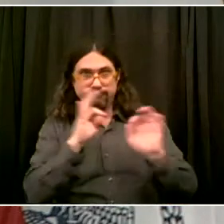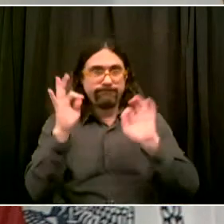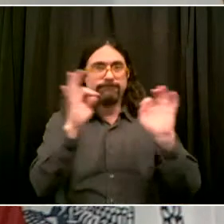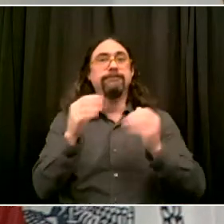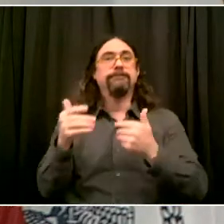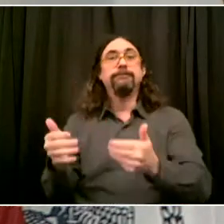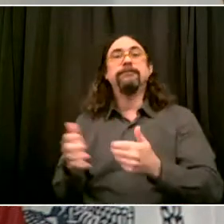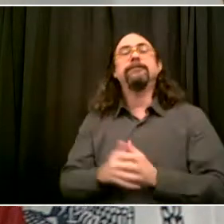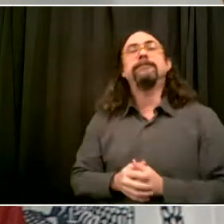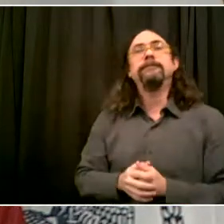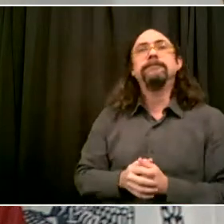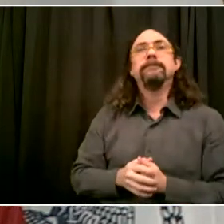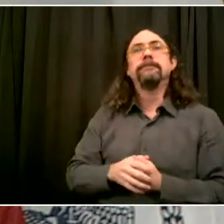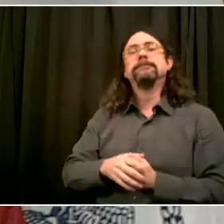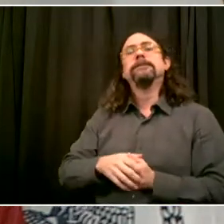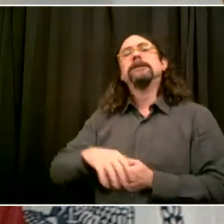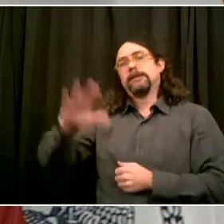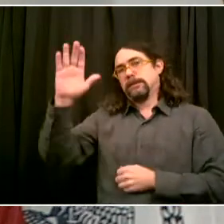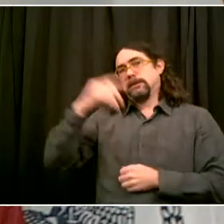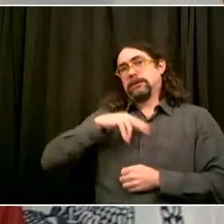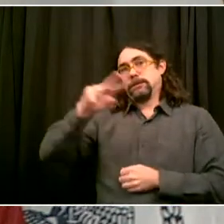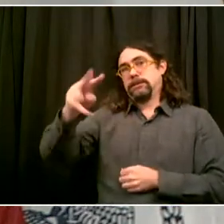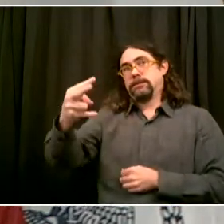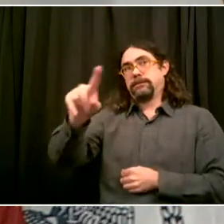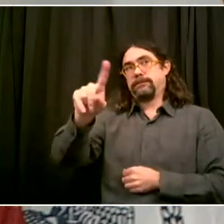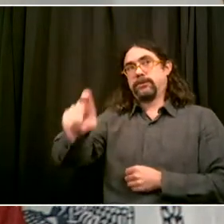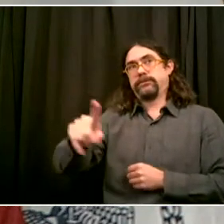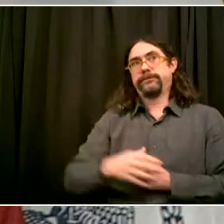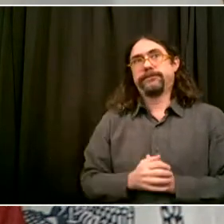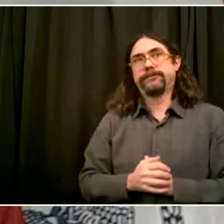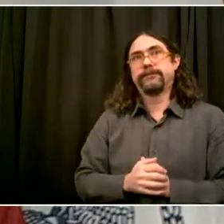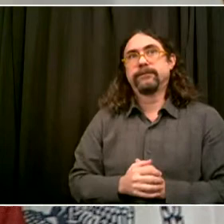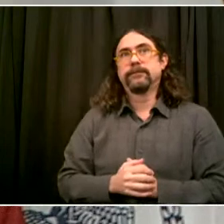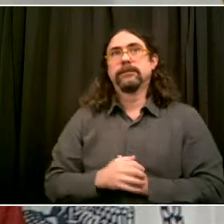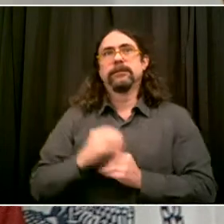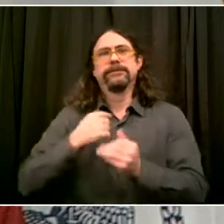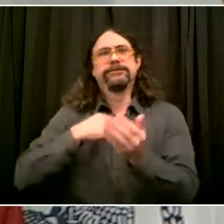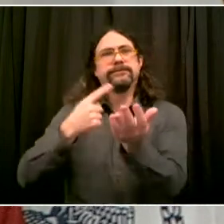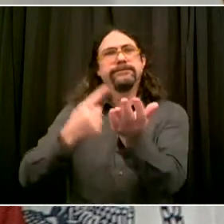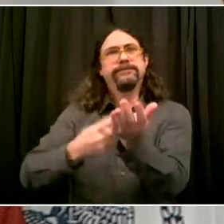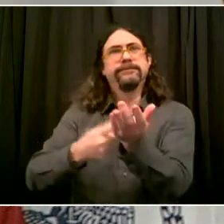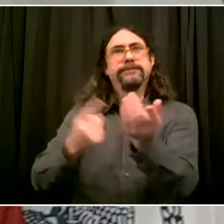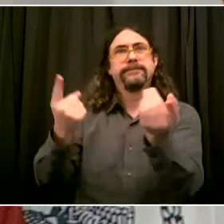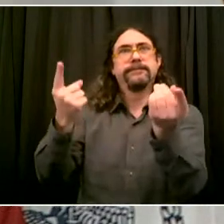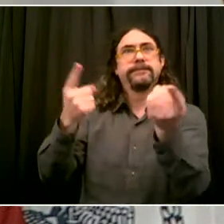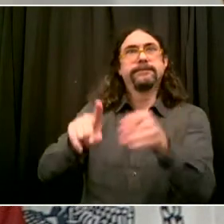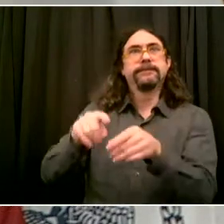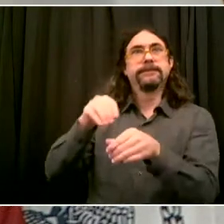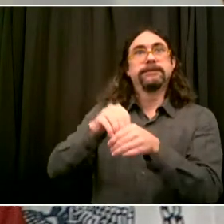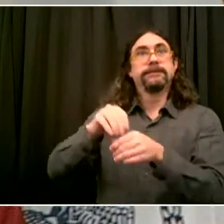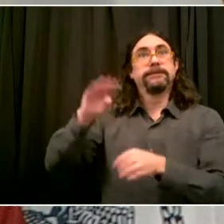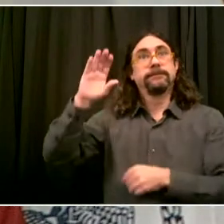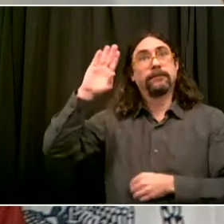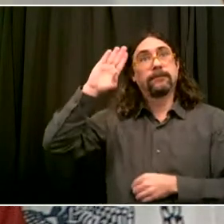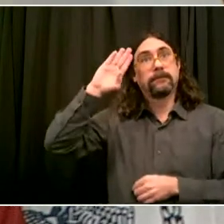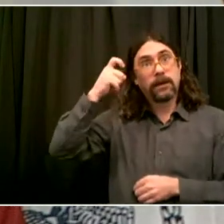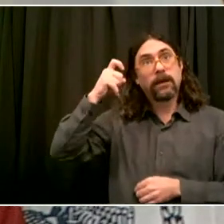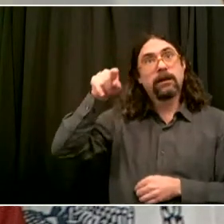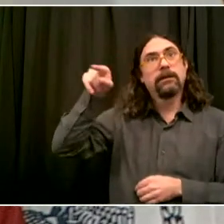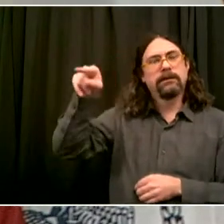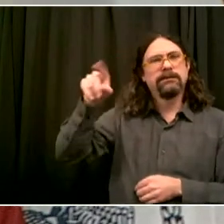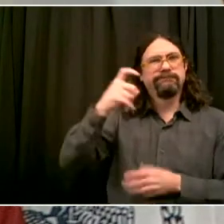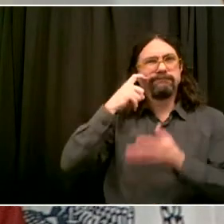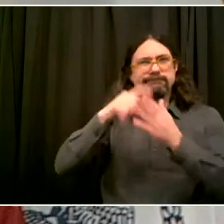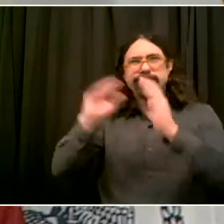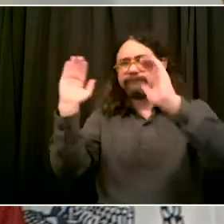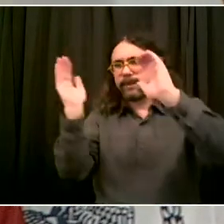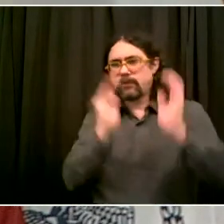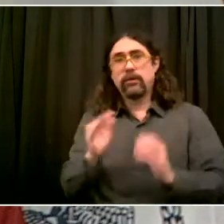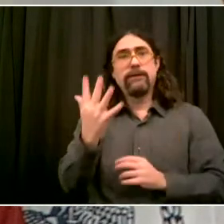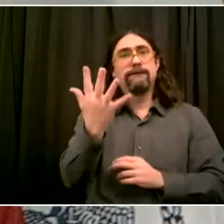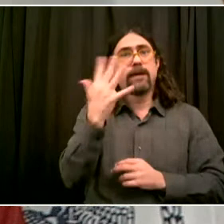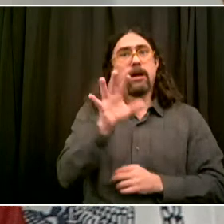I ALSO NWAT T O TASK YOU,